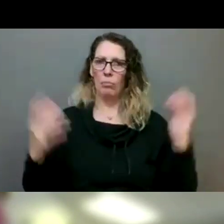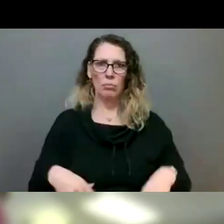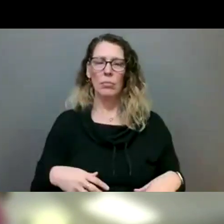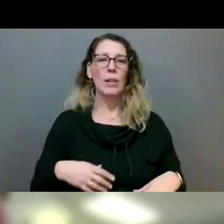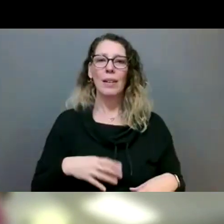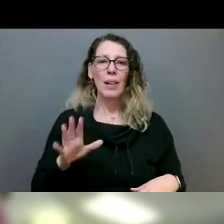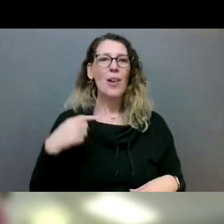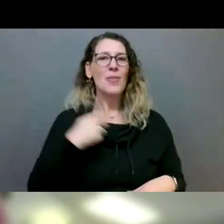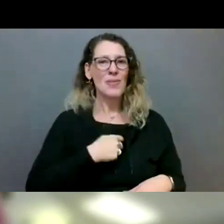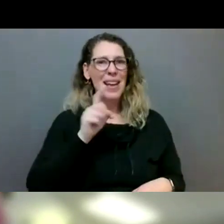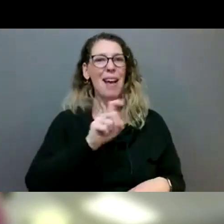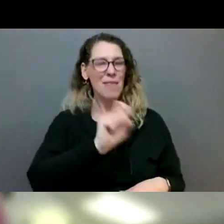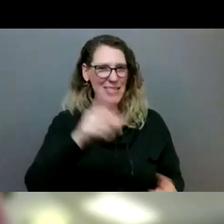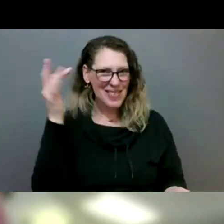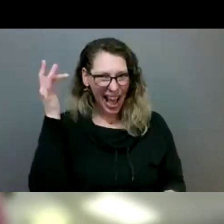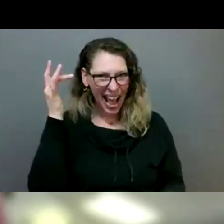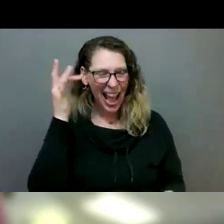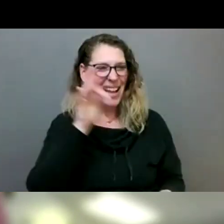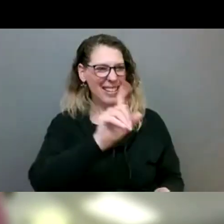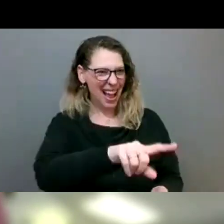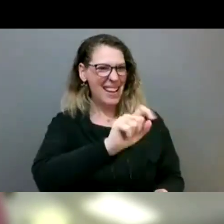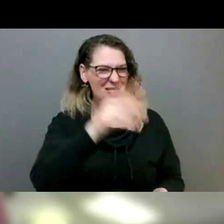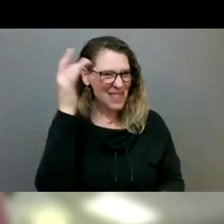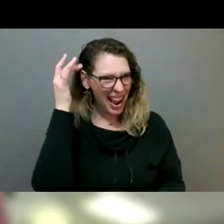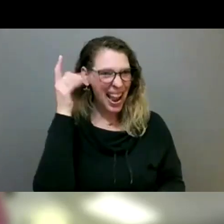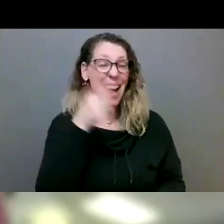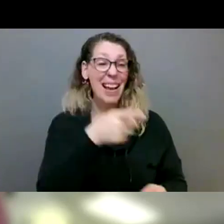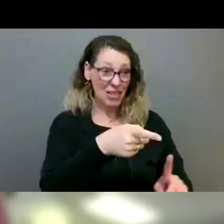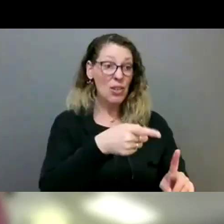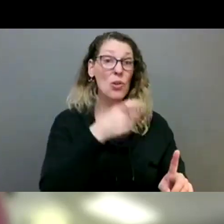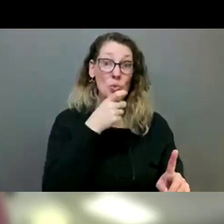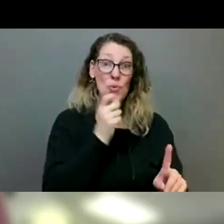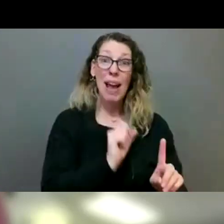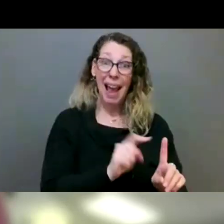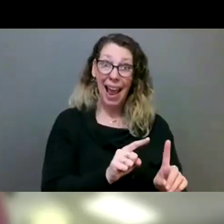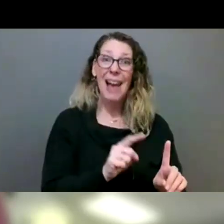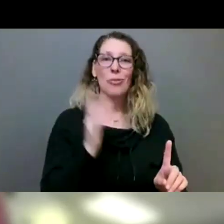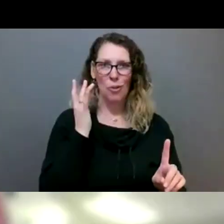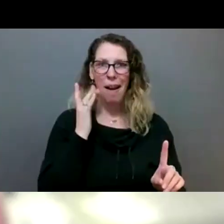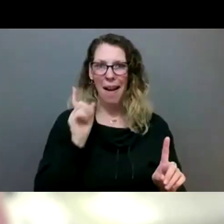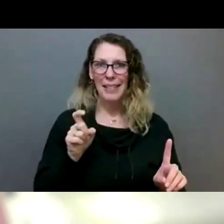to ask that why and have those people that are asking that why. And so that's probably